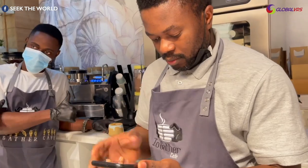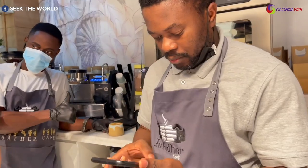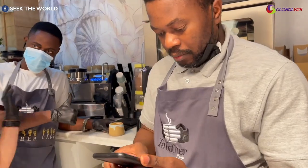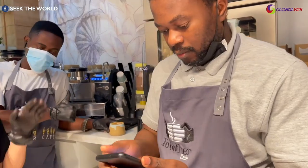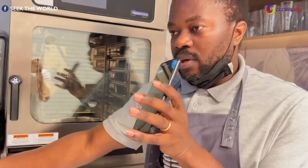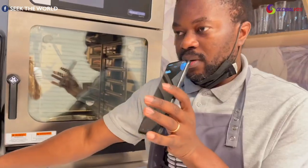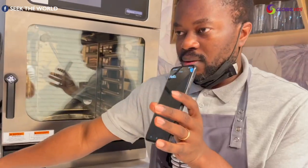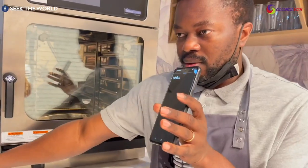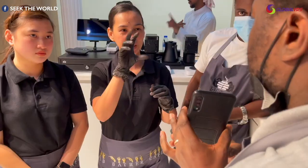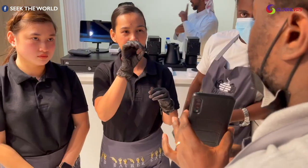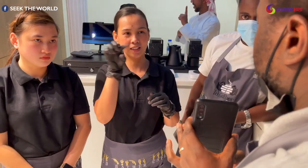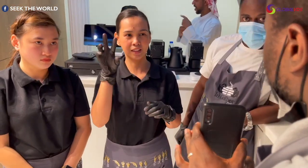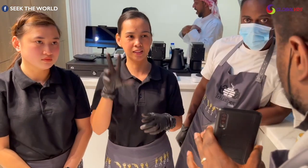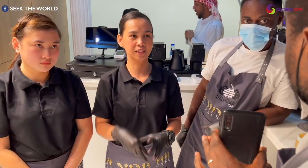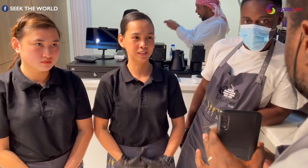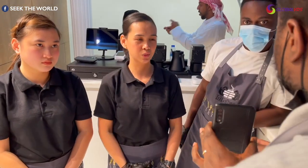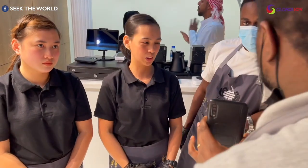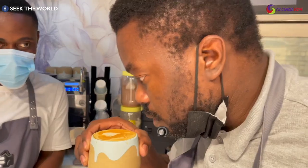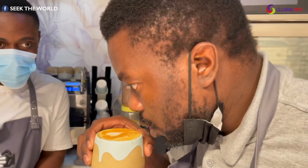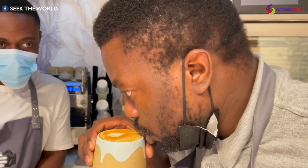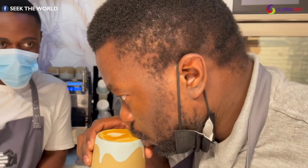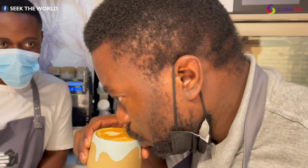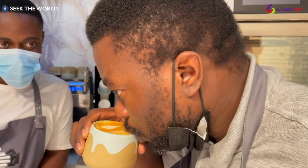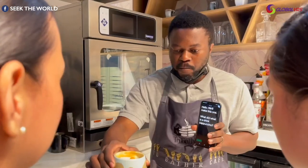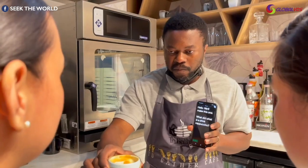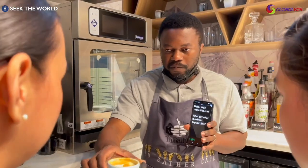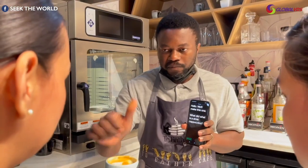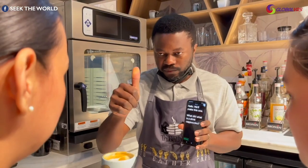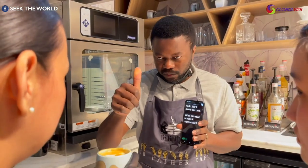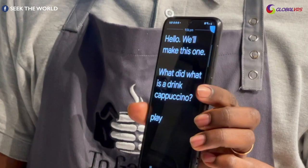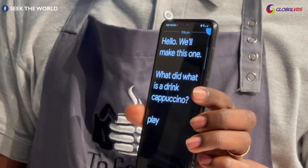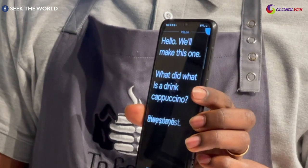My vision for this wasn't just to create a space for the deaf,